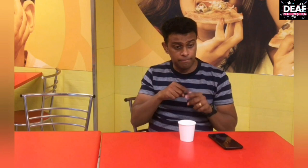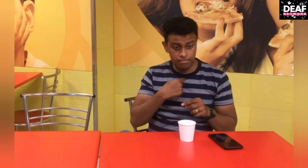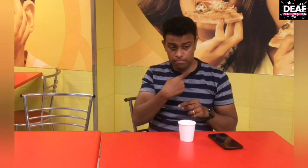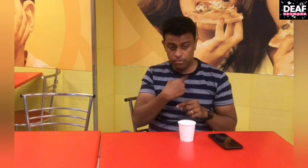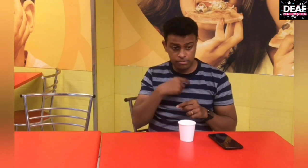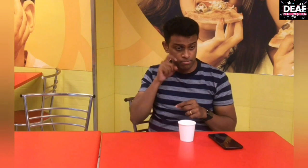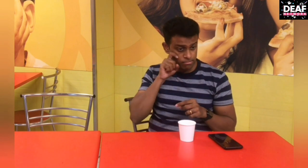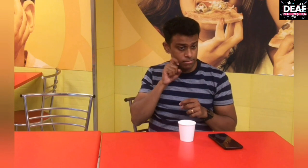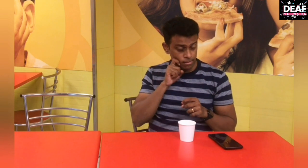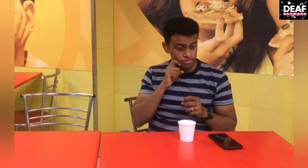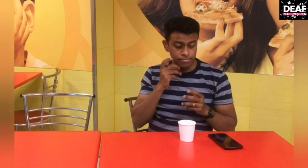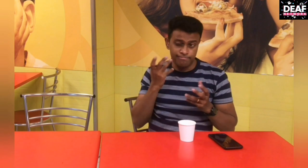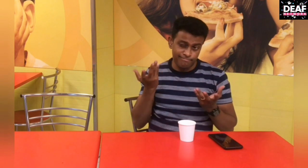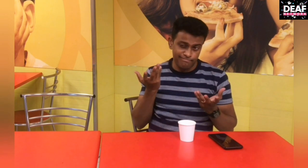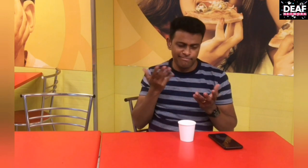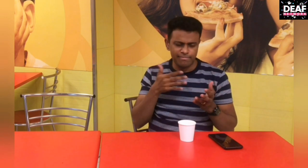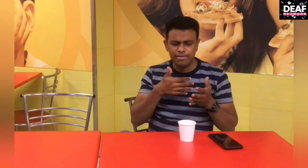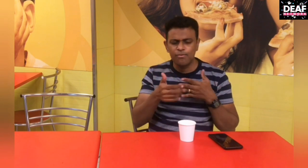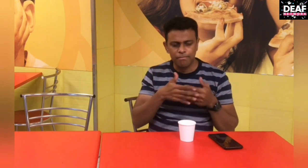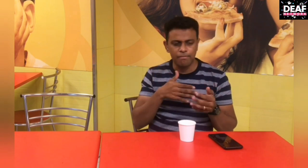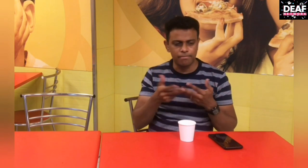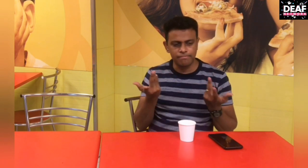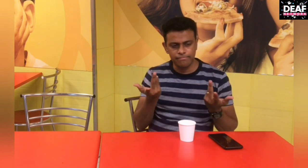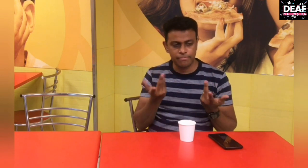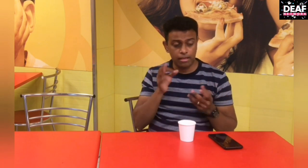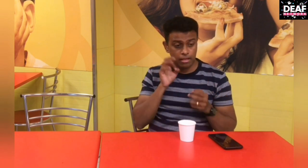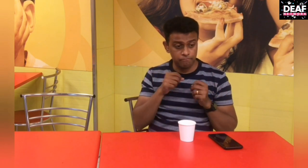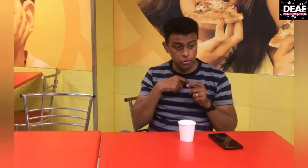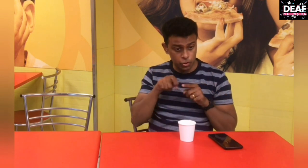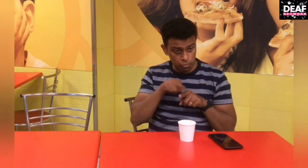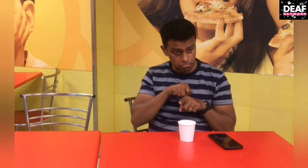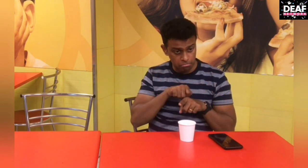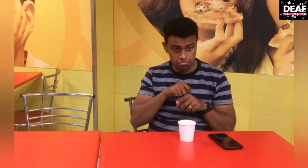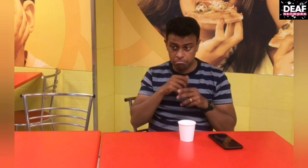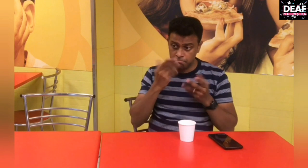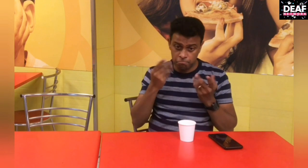If we had sex, no problem we can use condom..